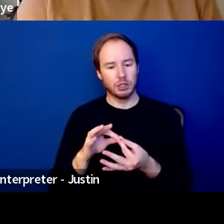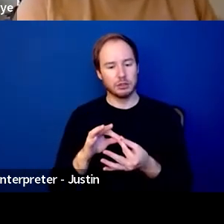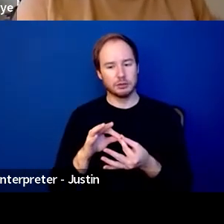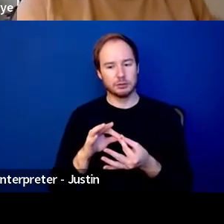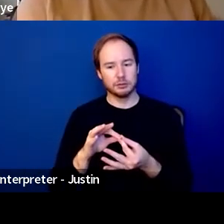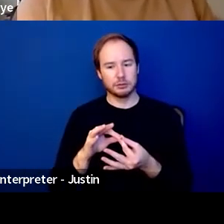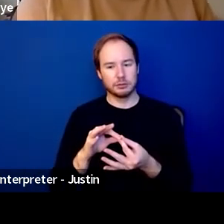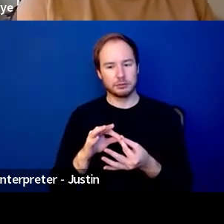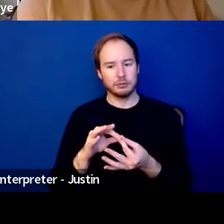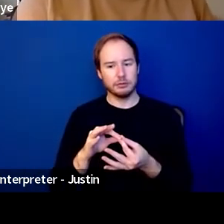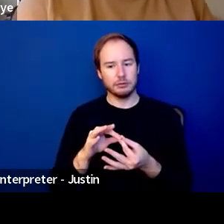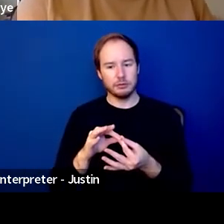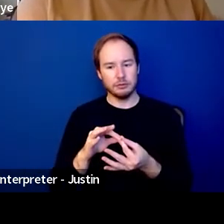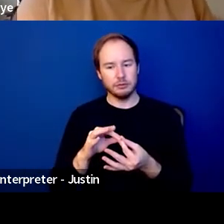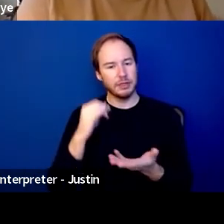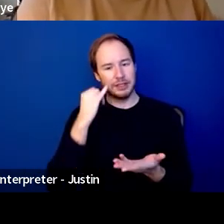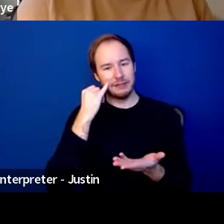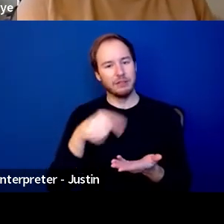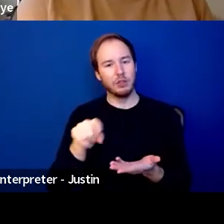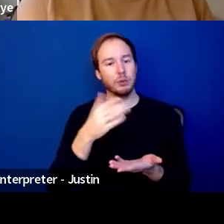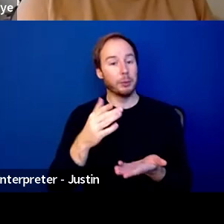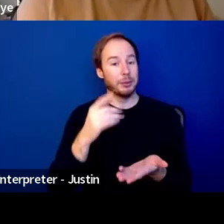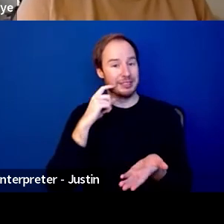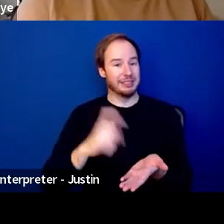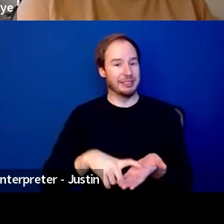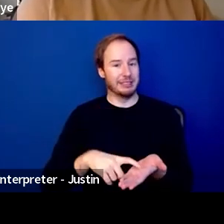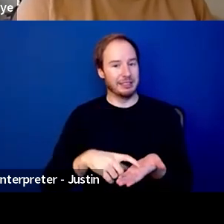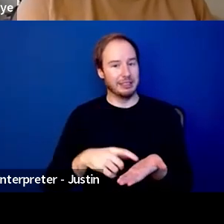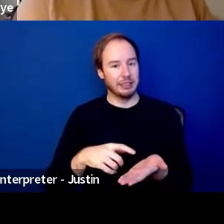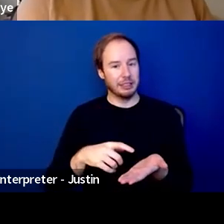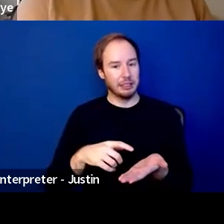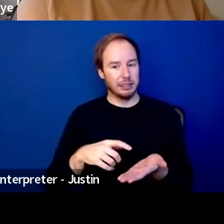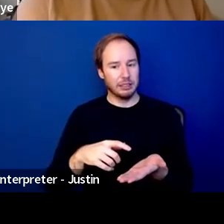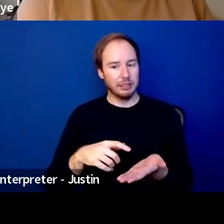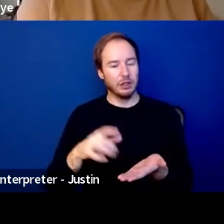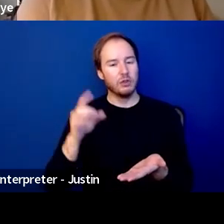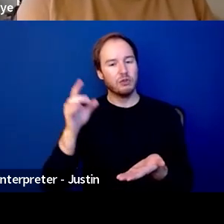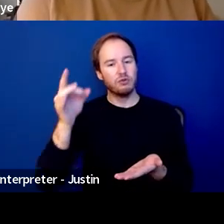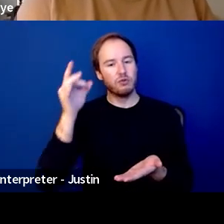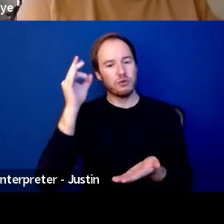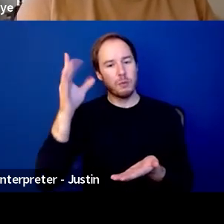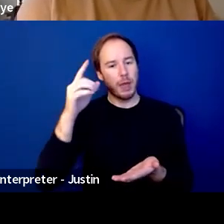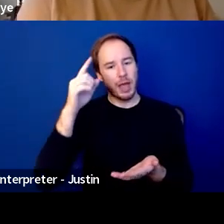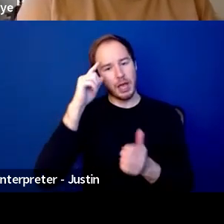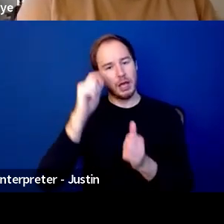Someone asked about, if you see traumatic brain injury as something that's occurring a lot,